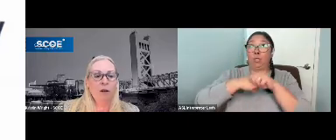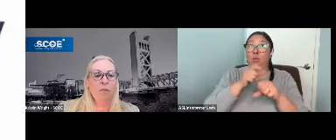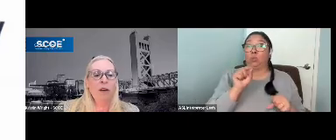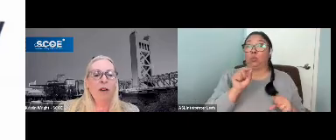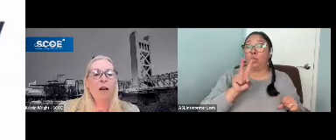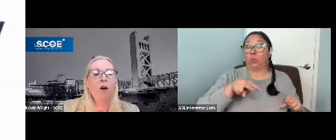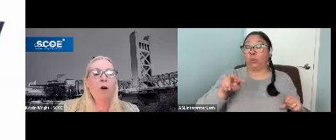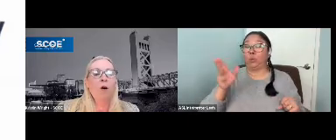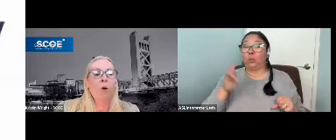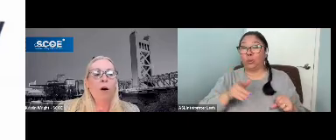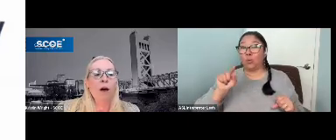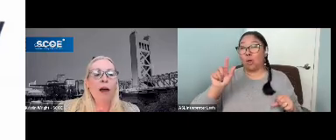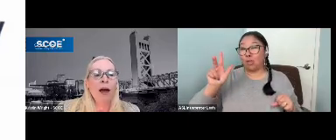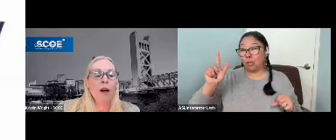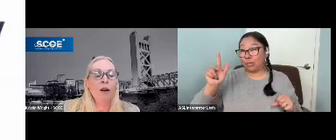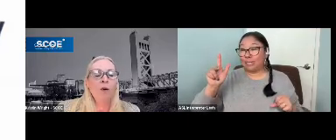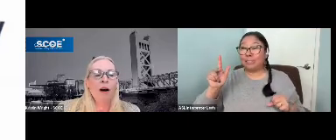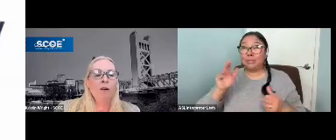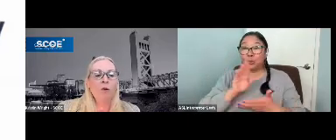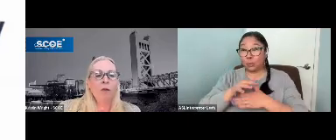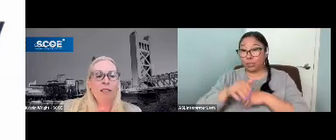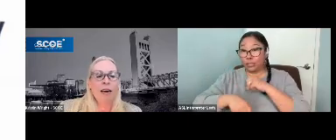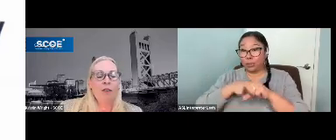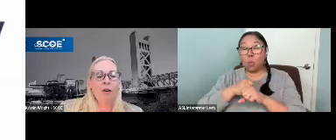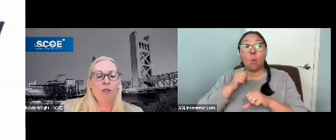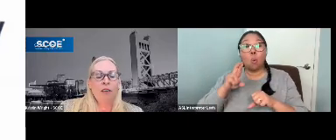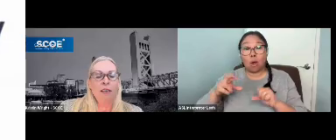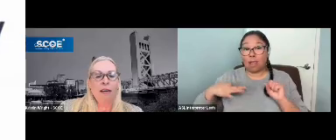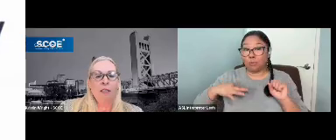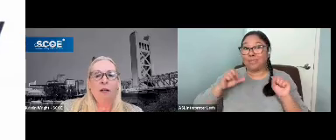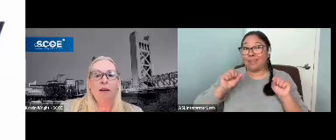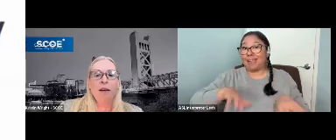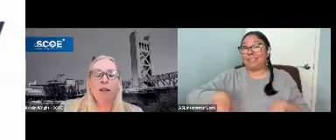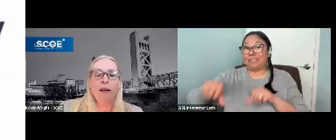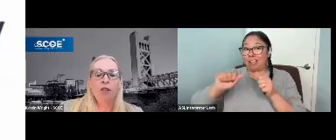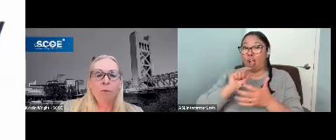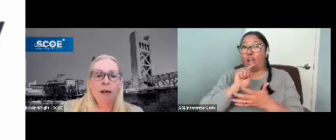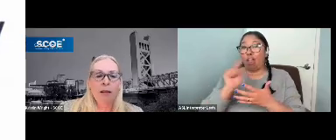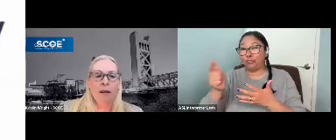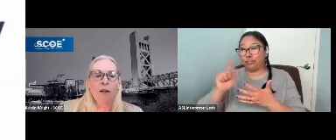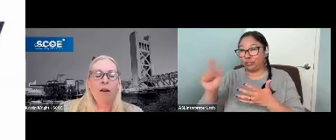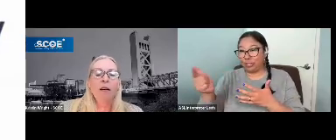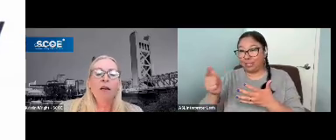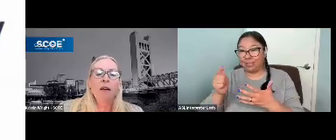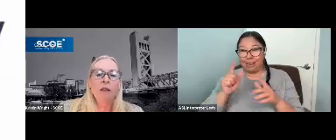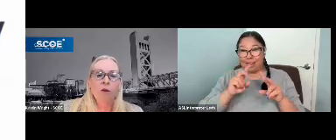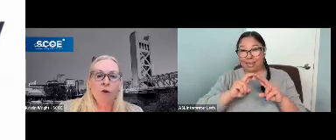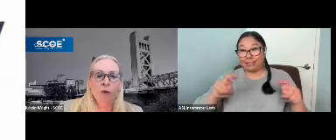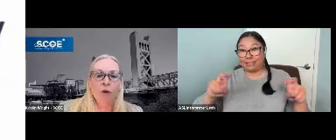year and are eligible to take the alternate assessment. Now, let's just be clear. Those